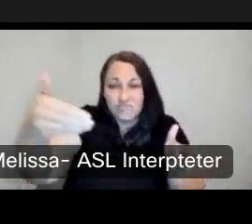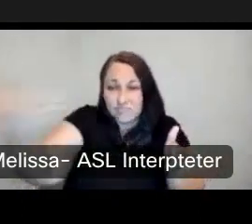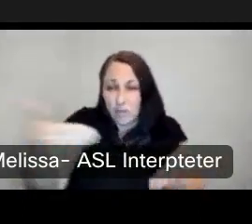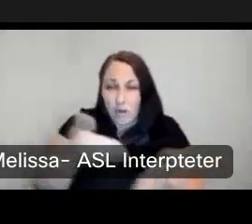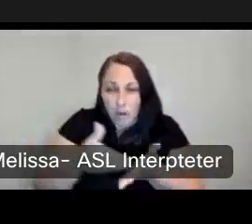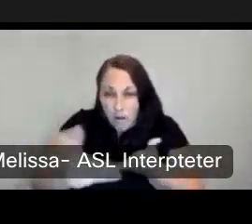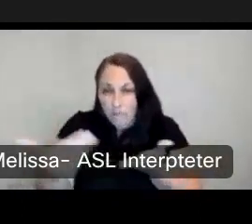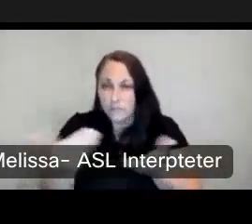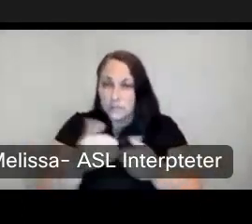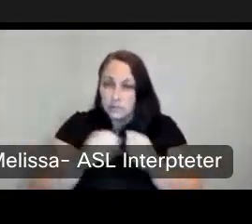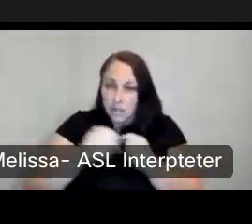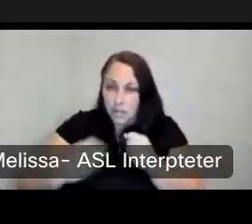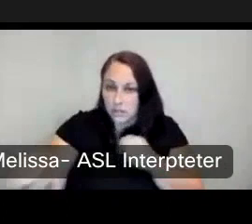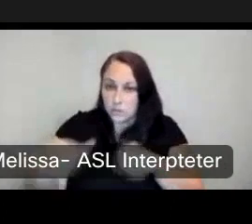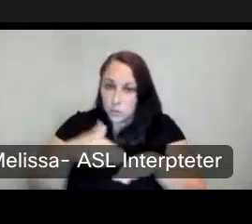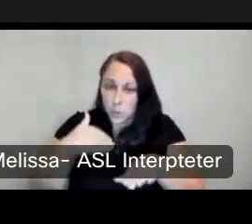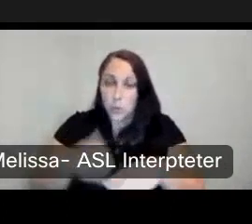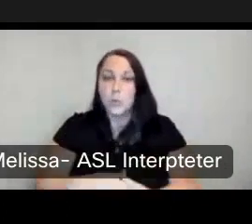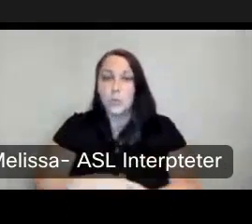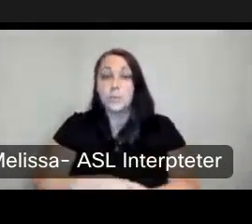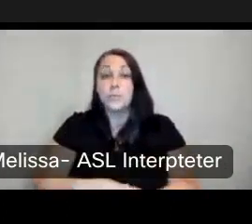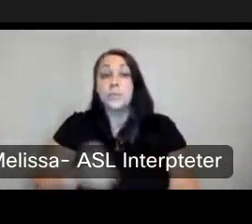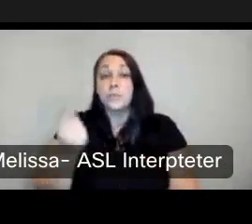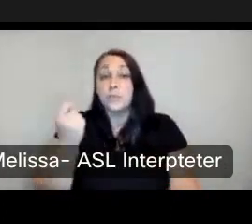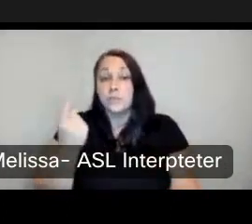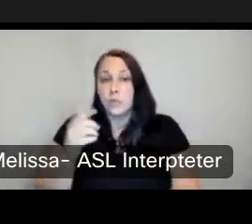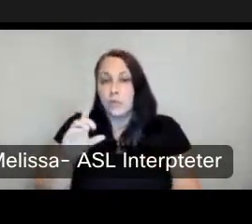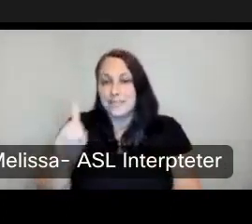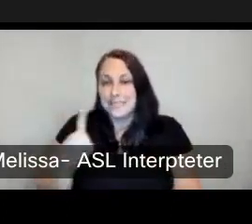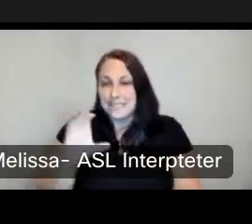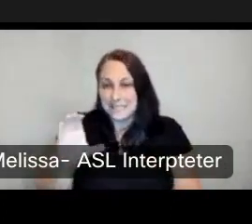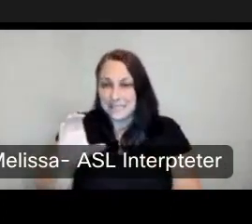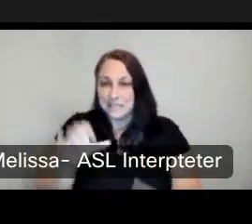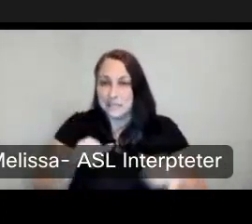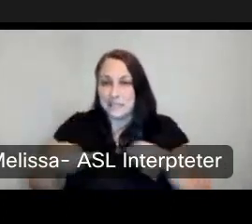um the DC circulator standard is having four stops per mile um that's sort of